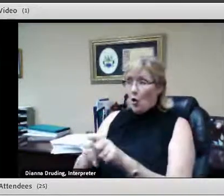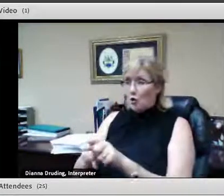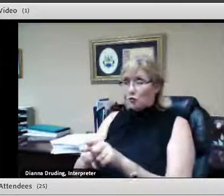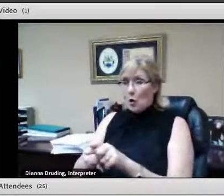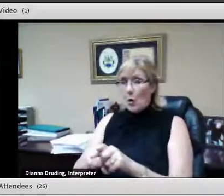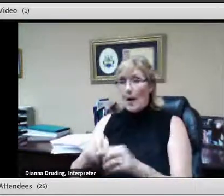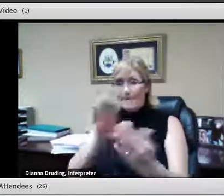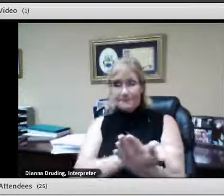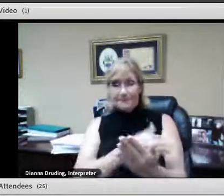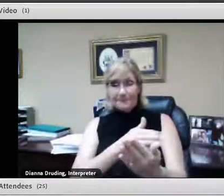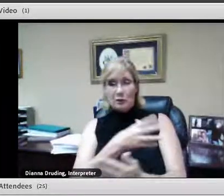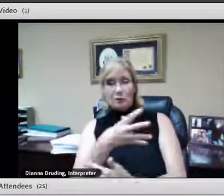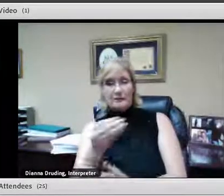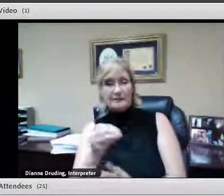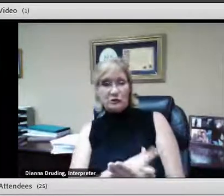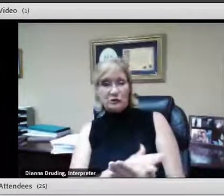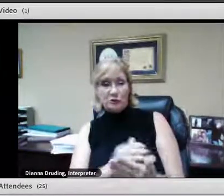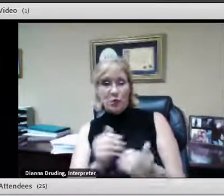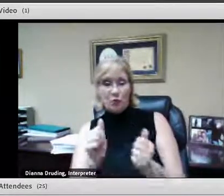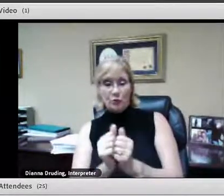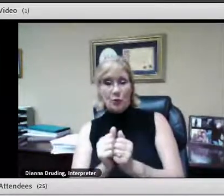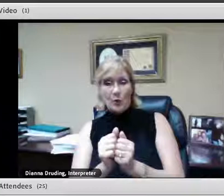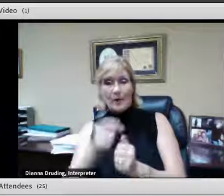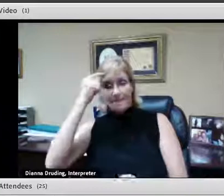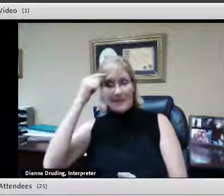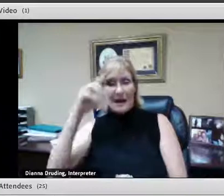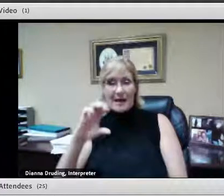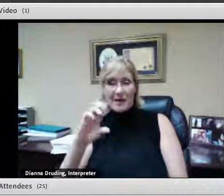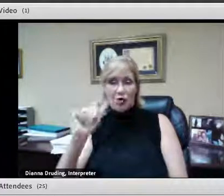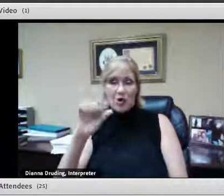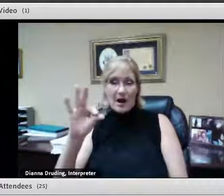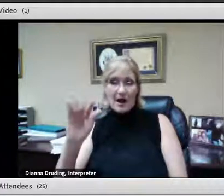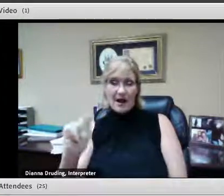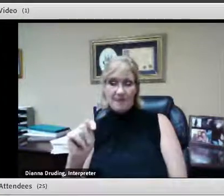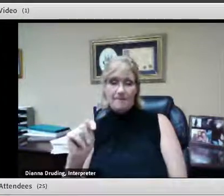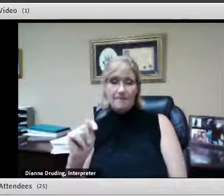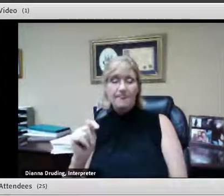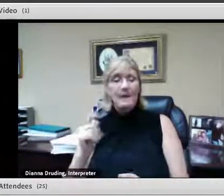and, you know, I highly recommend taking a stab at it, just playing around.